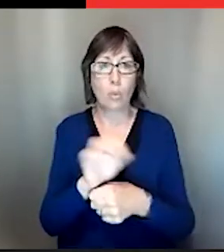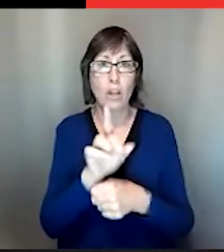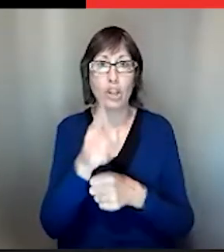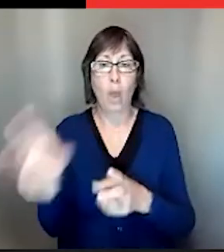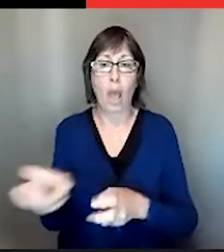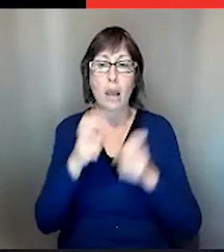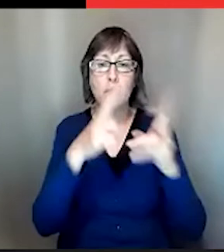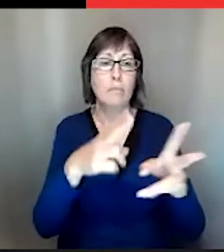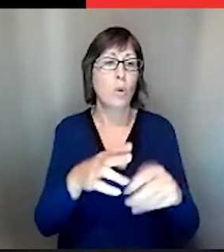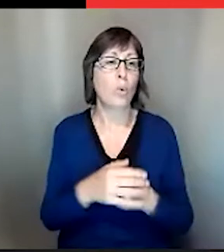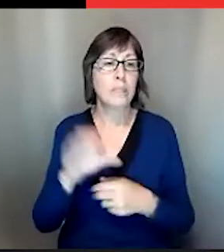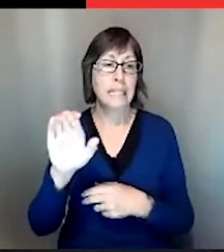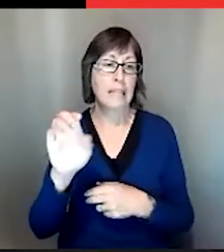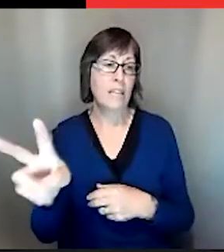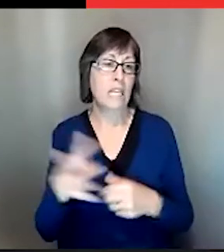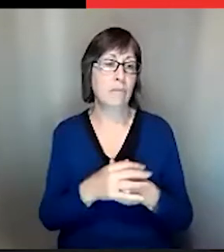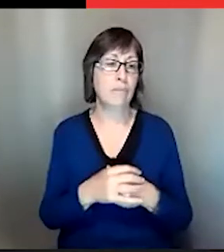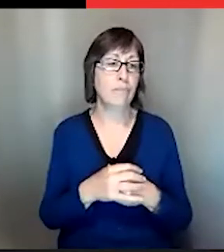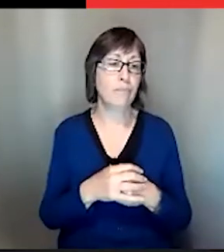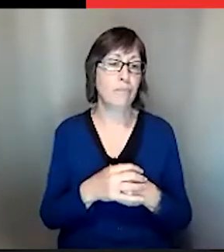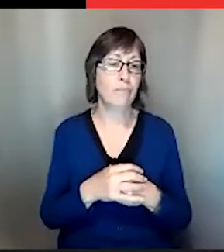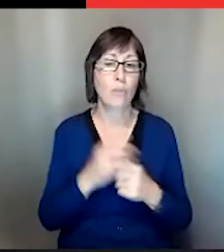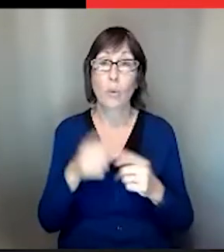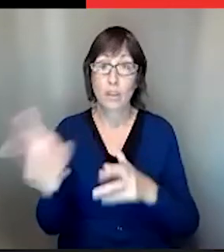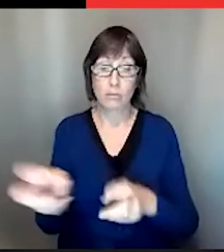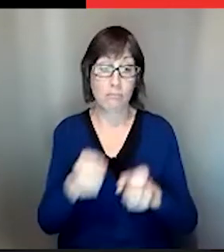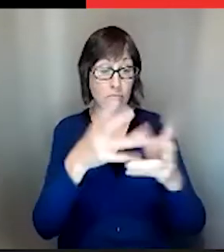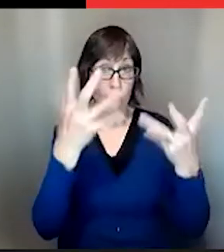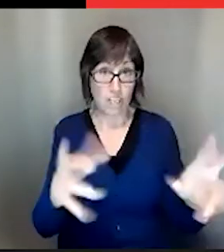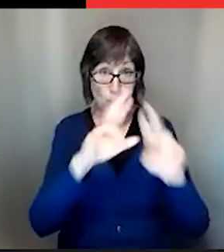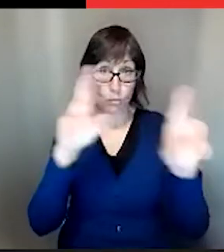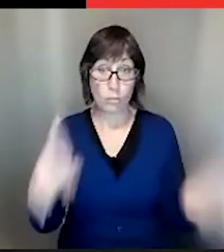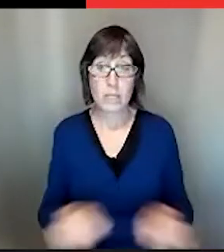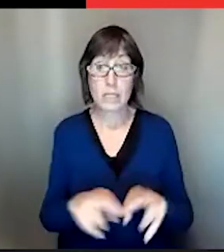artist resume/CV. Once you load your resume it will be ported over to the application